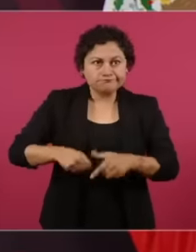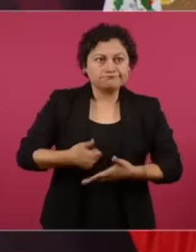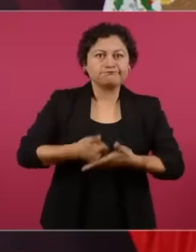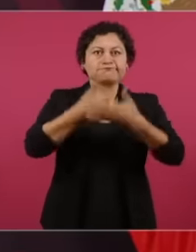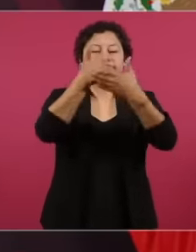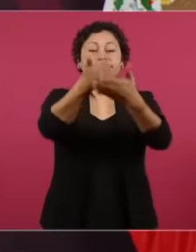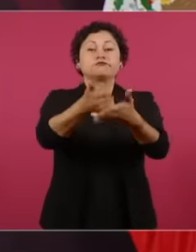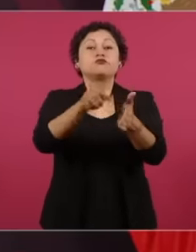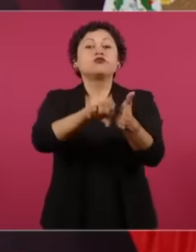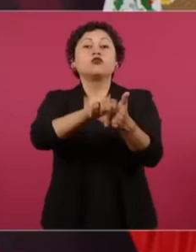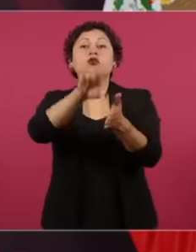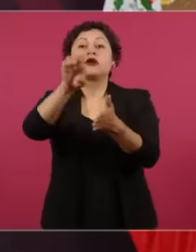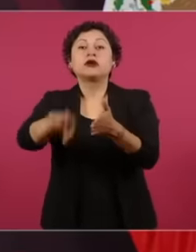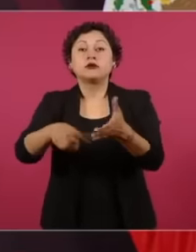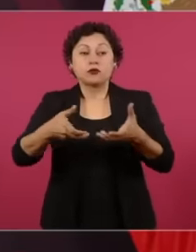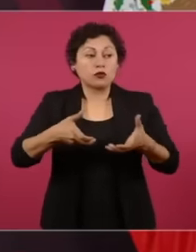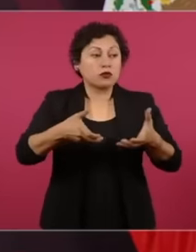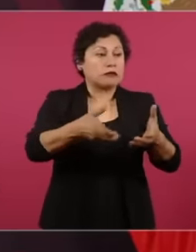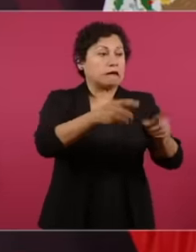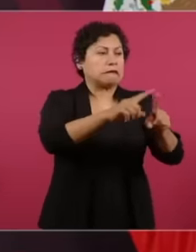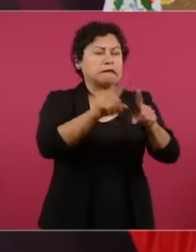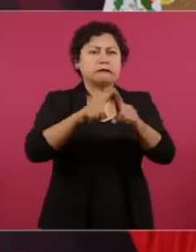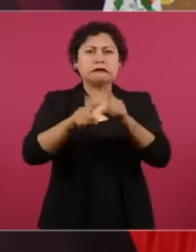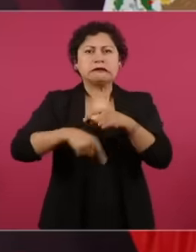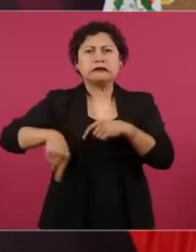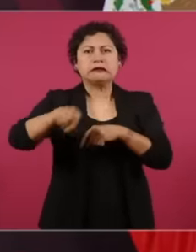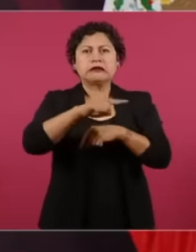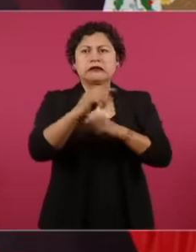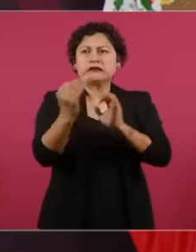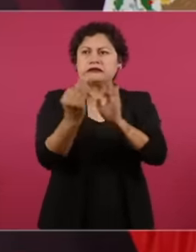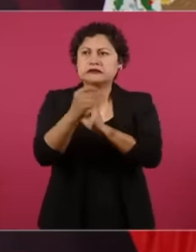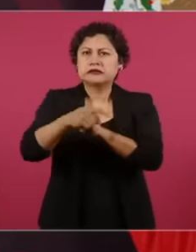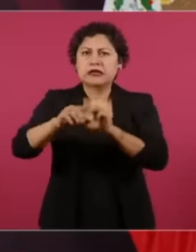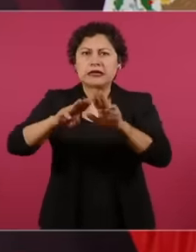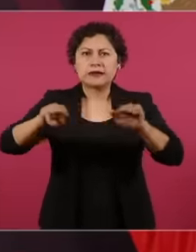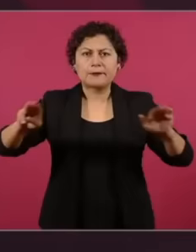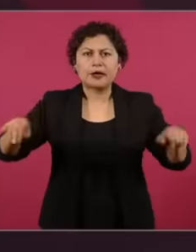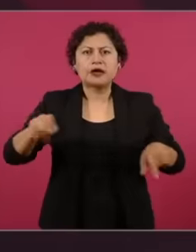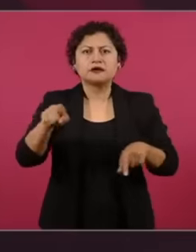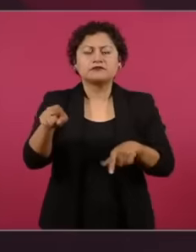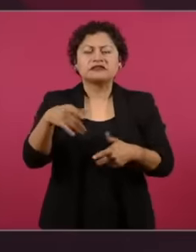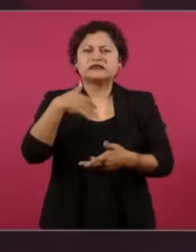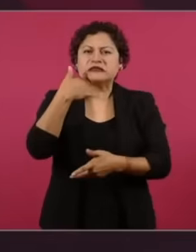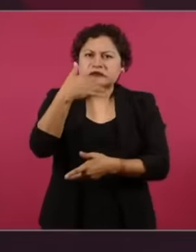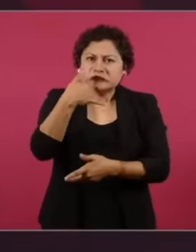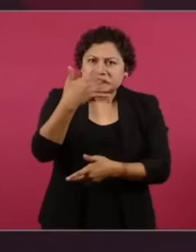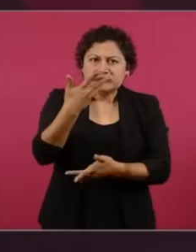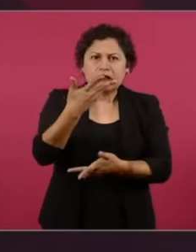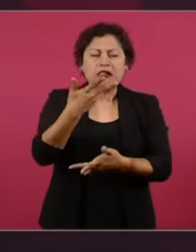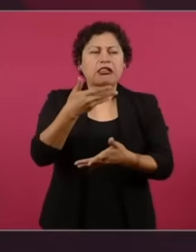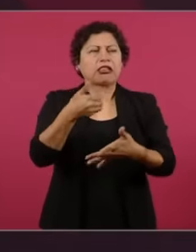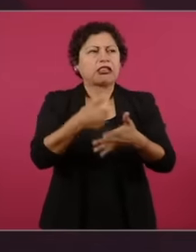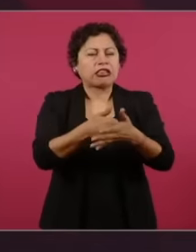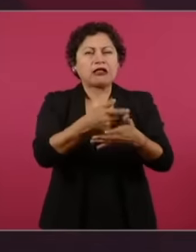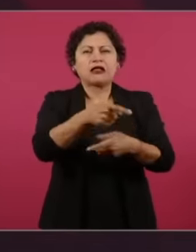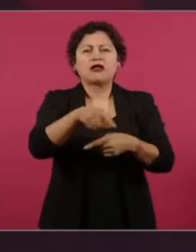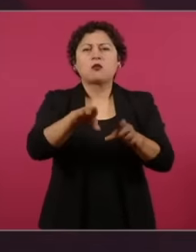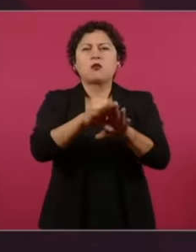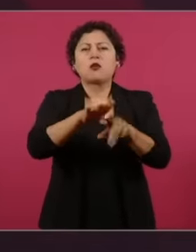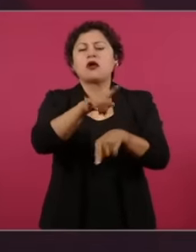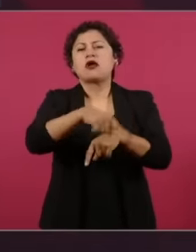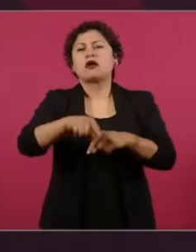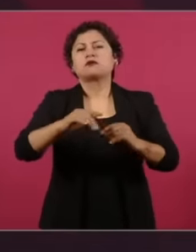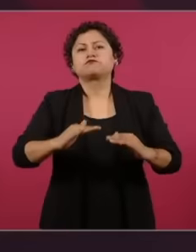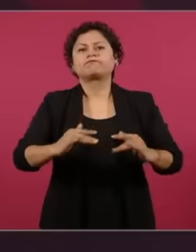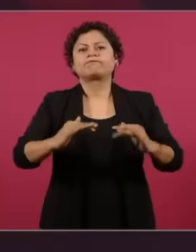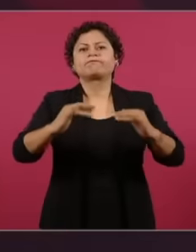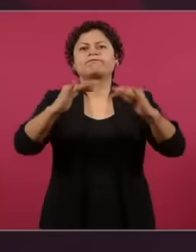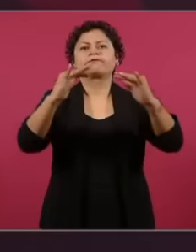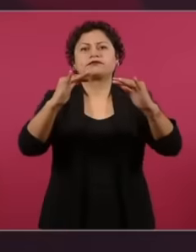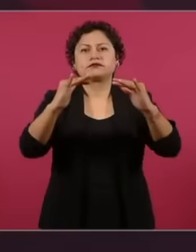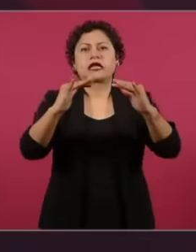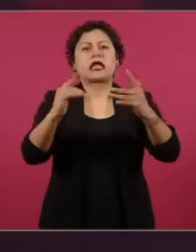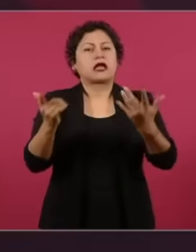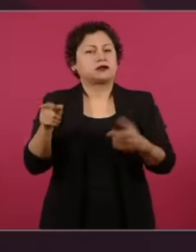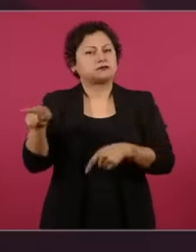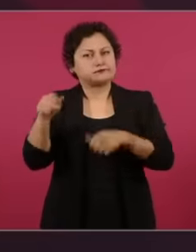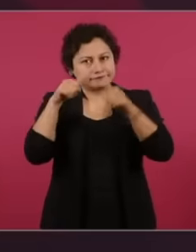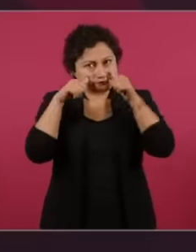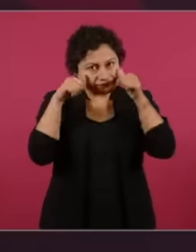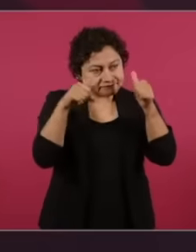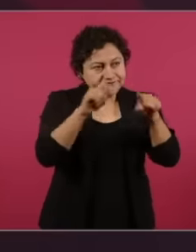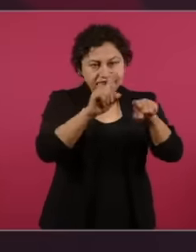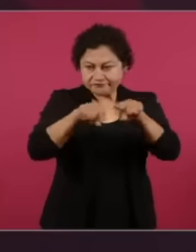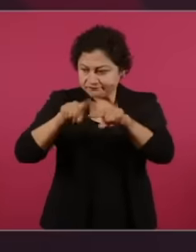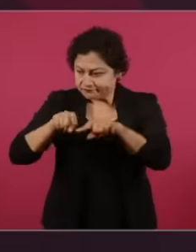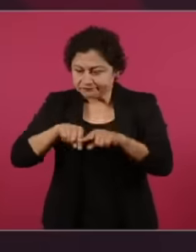to be carried out Eh This has not been done like now for